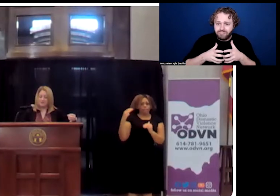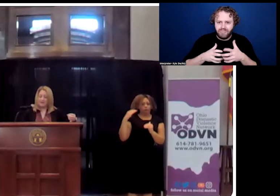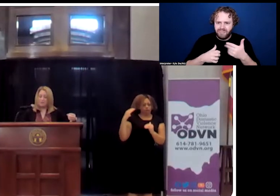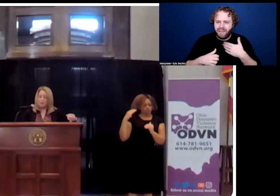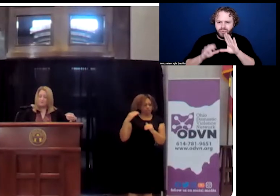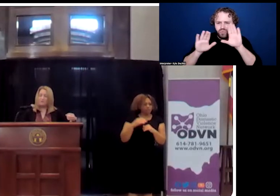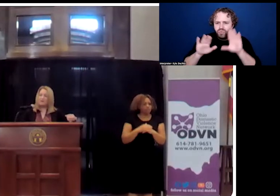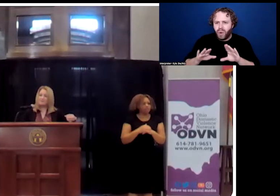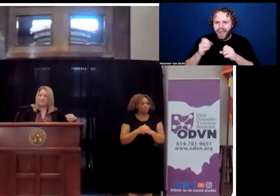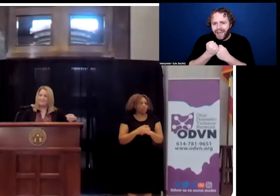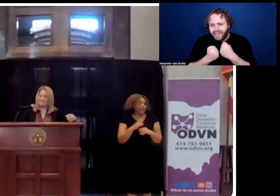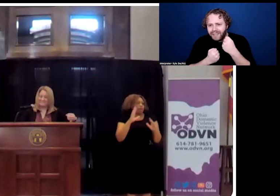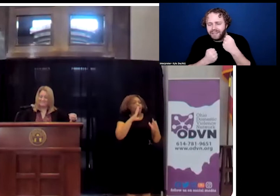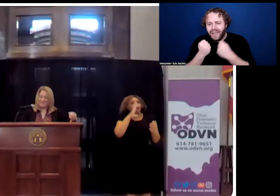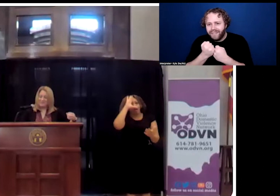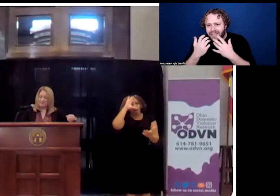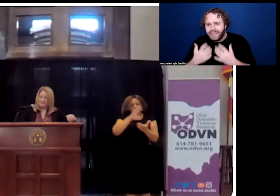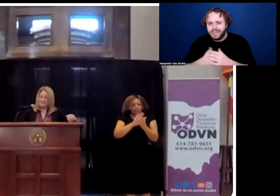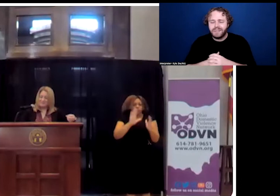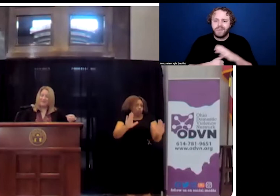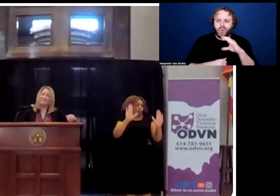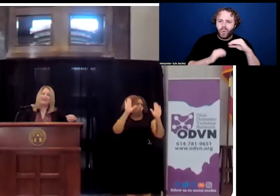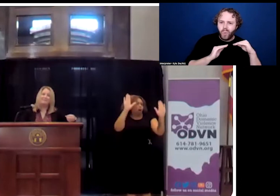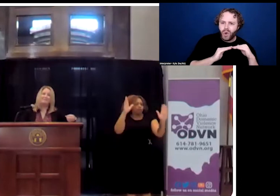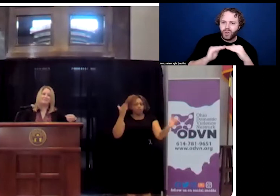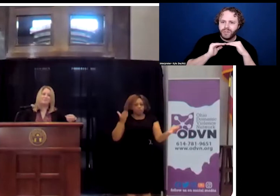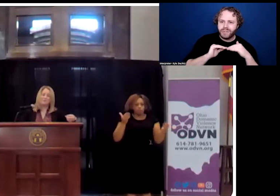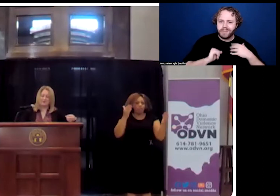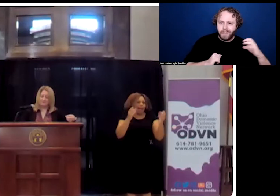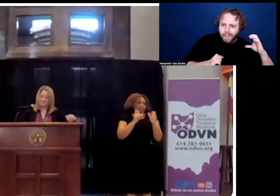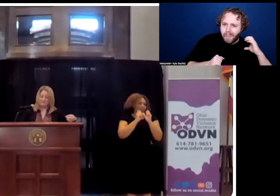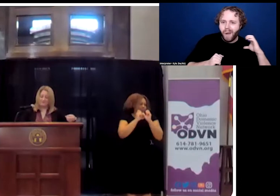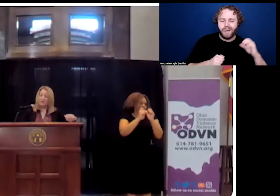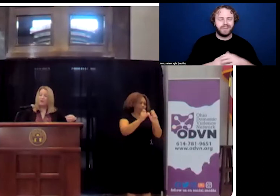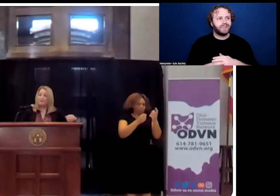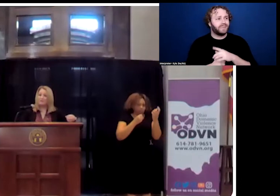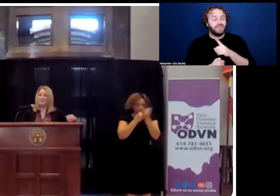I have a wonderful husband who has provided endless support, encouragement,